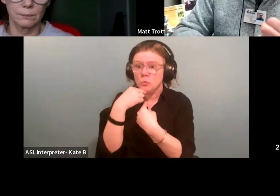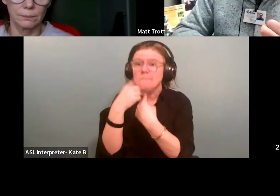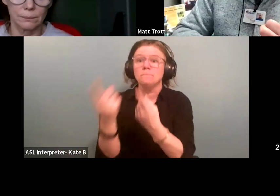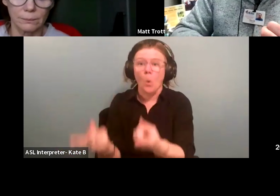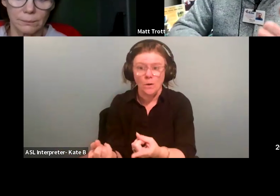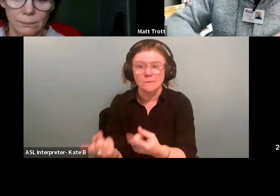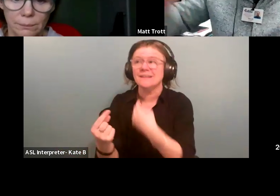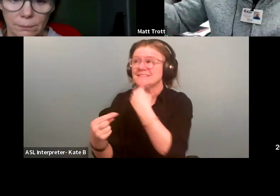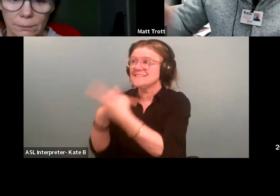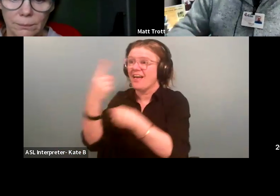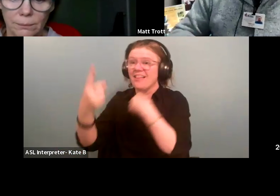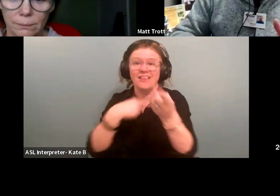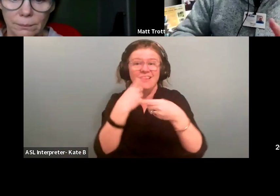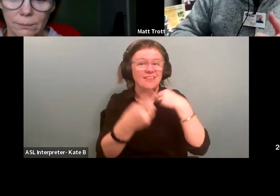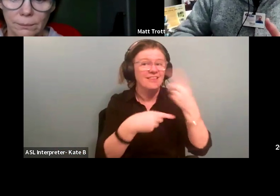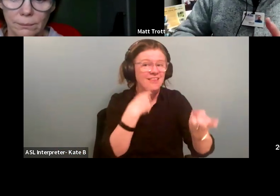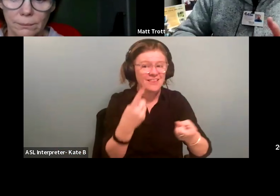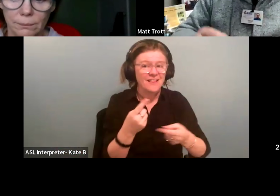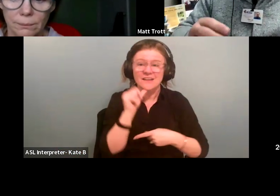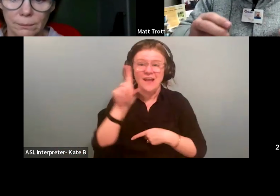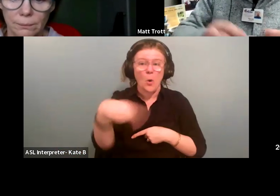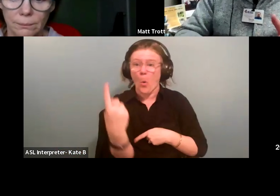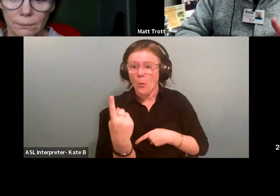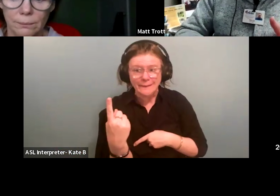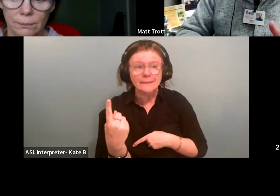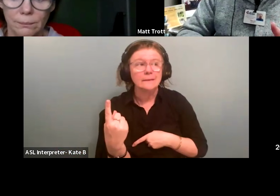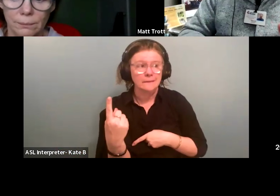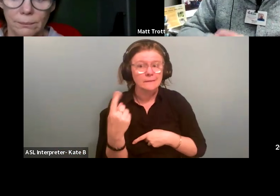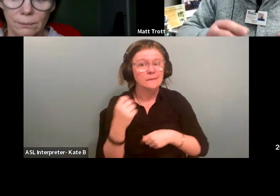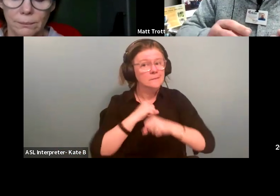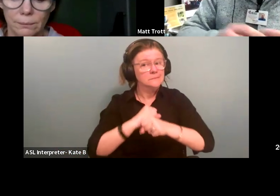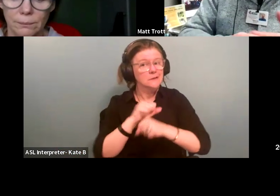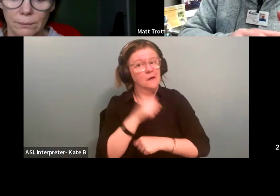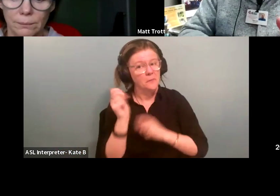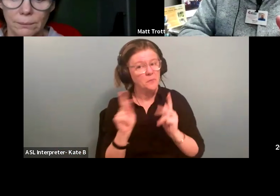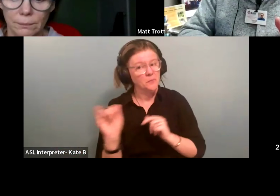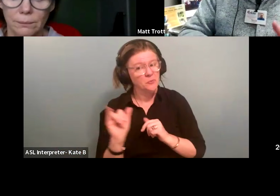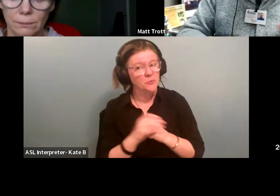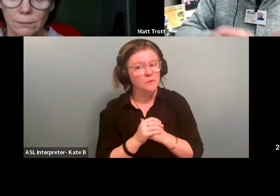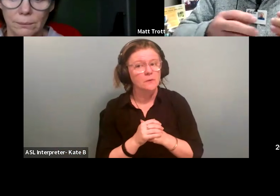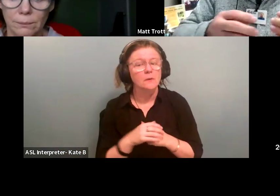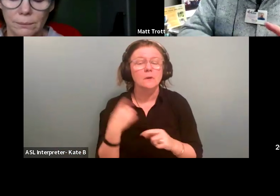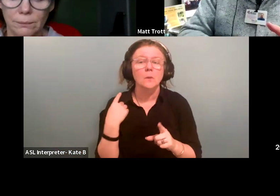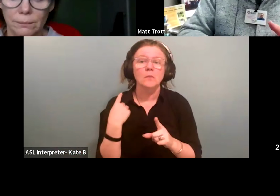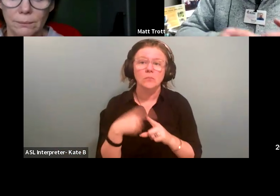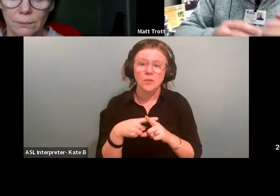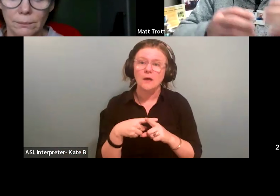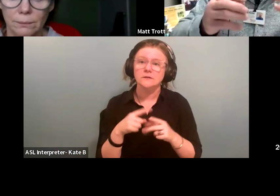it'll probably happen to hundreds of other people, if not thousands, as well as realize,